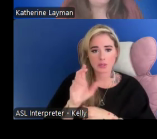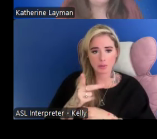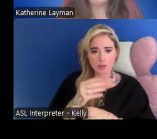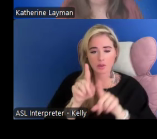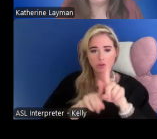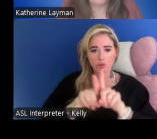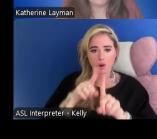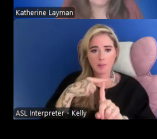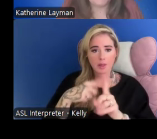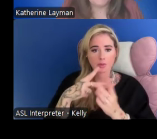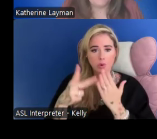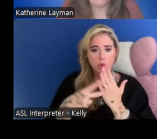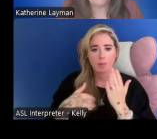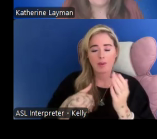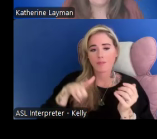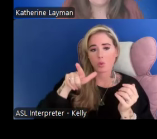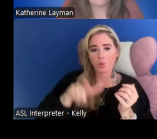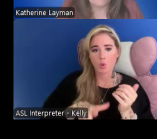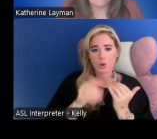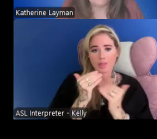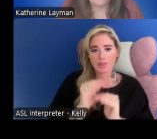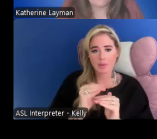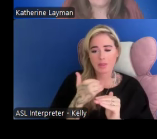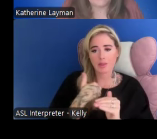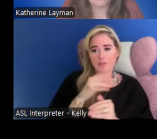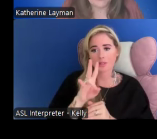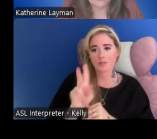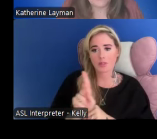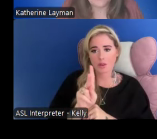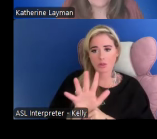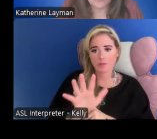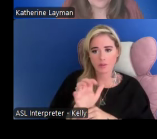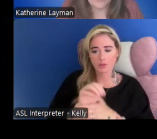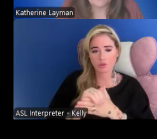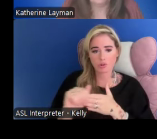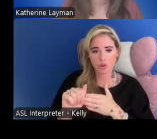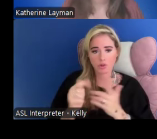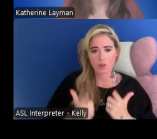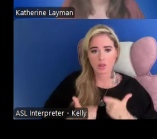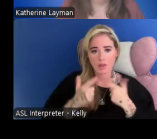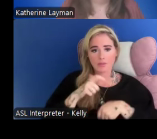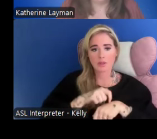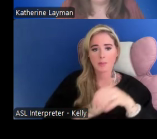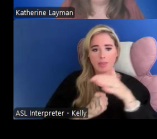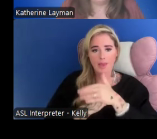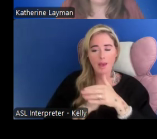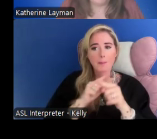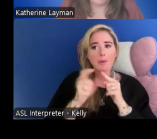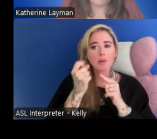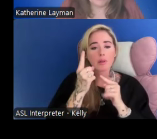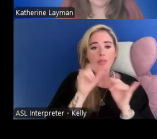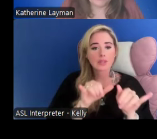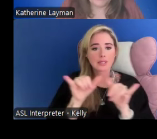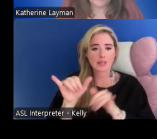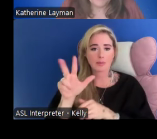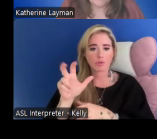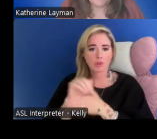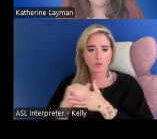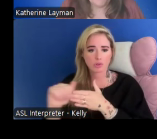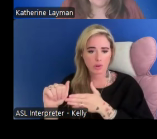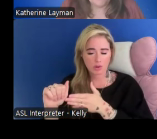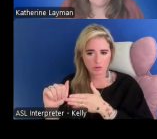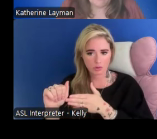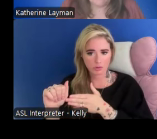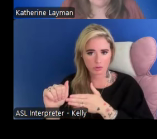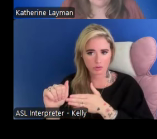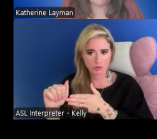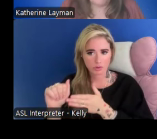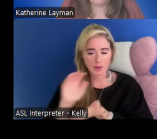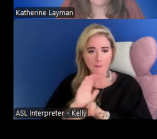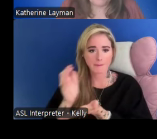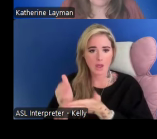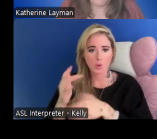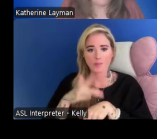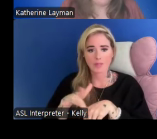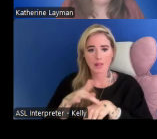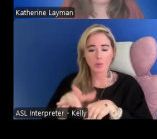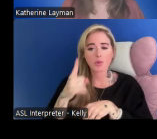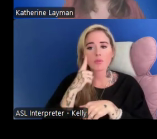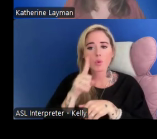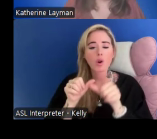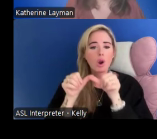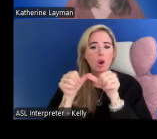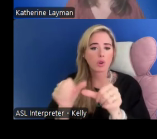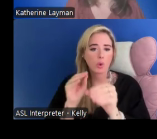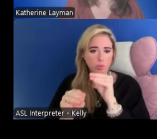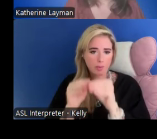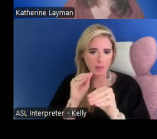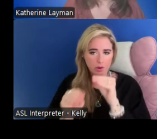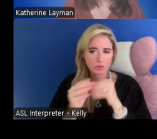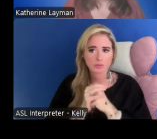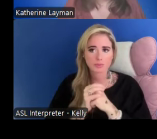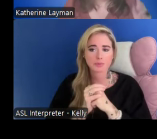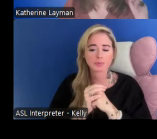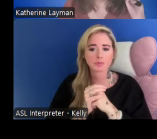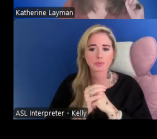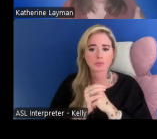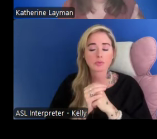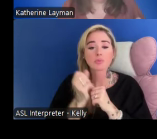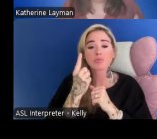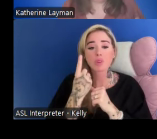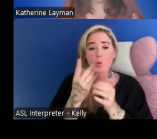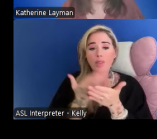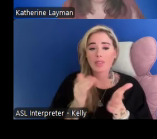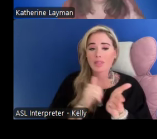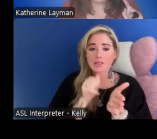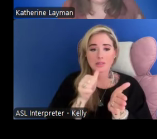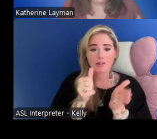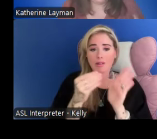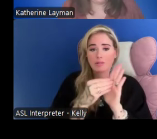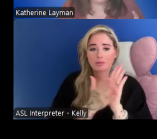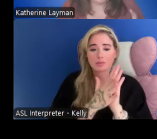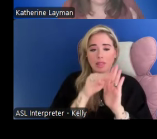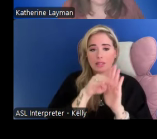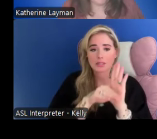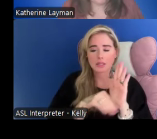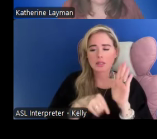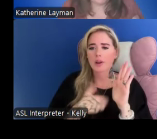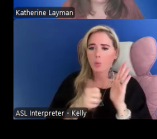The HCS, TxHmL, MDCP and STAR+PLUS have a 7500 lifetime cap, but the same 300 for ongoing repairs and maintenance.